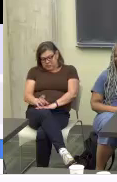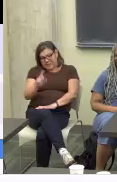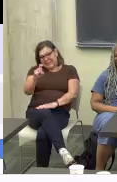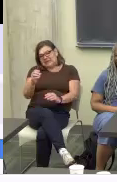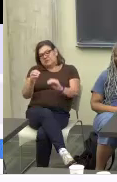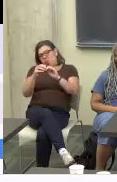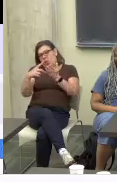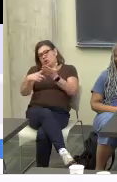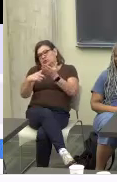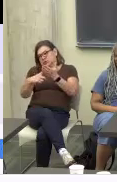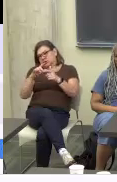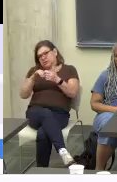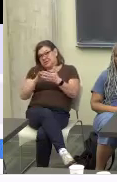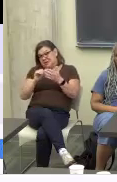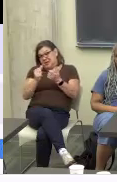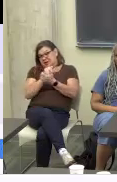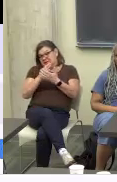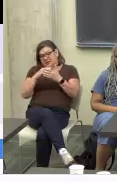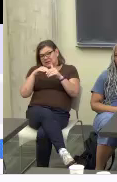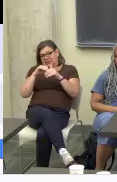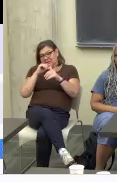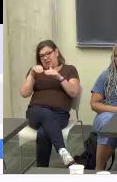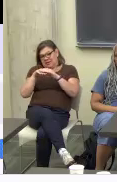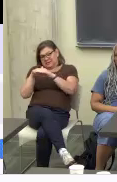And it's just kind of a matter of fact, it just keeps going, but there's really